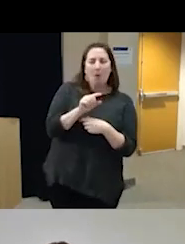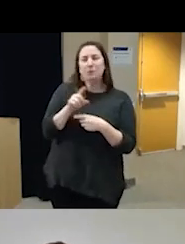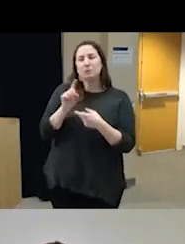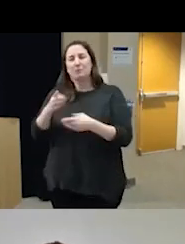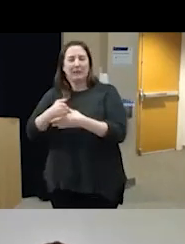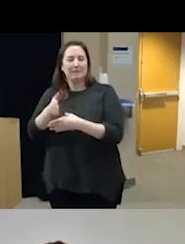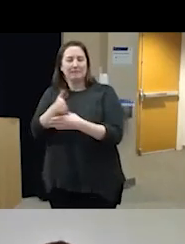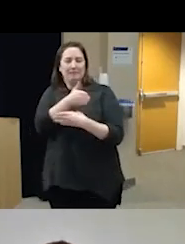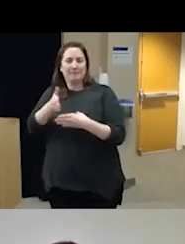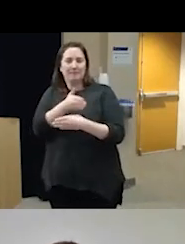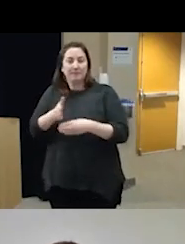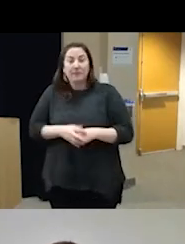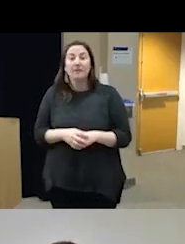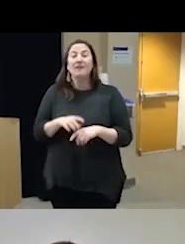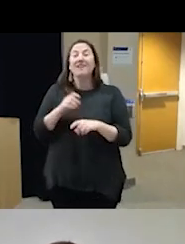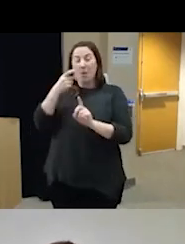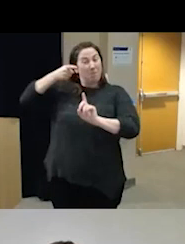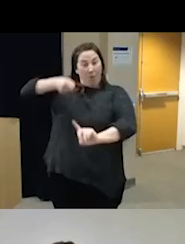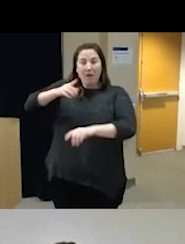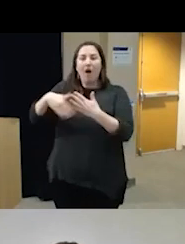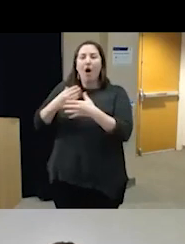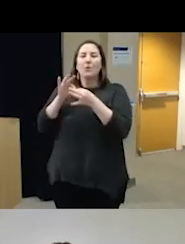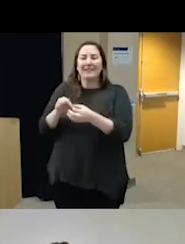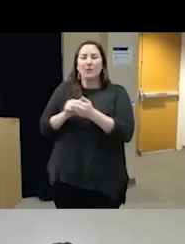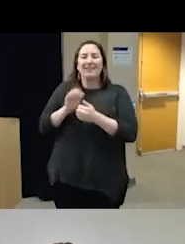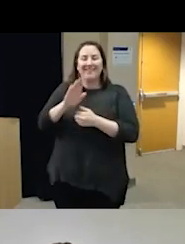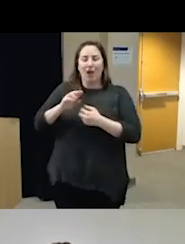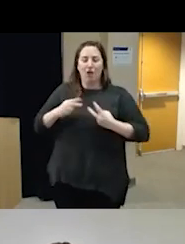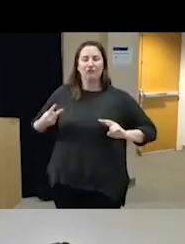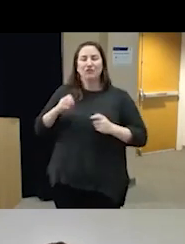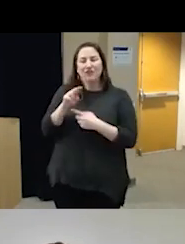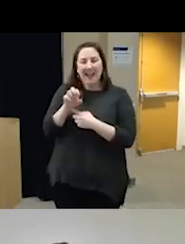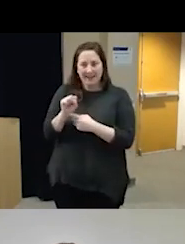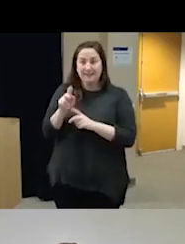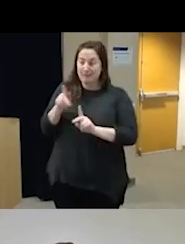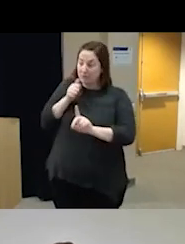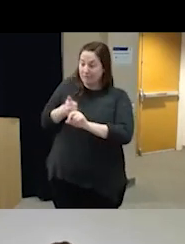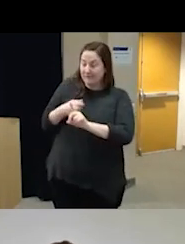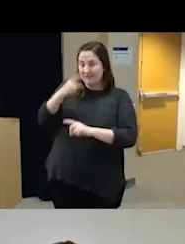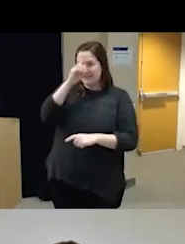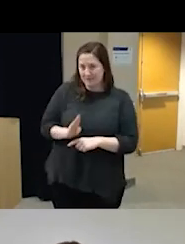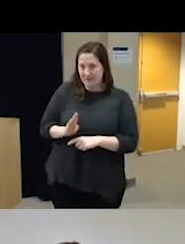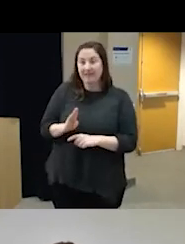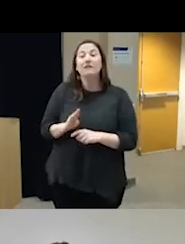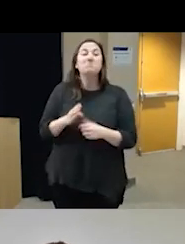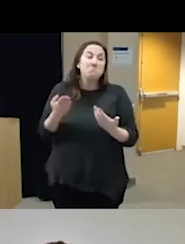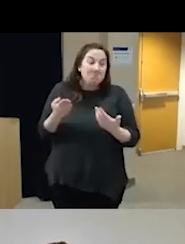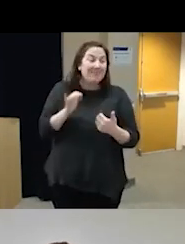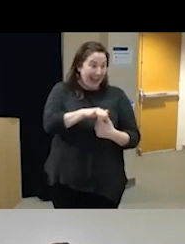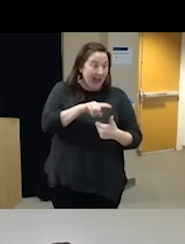related to the genetics of people with schizophrenia? Is it shared environment with other people in the family who